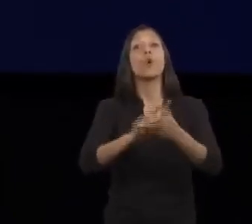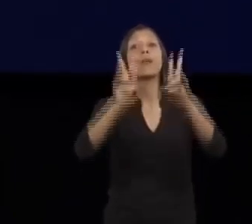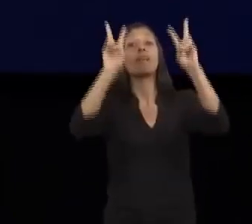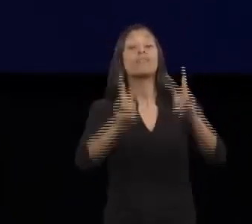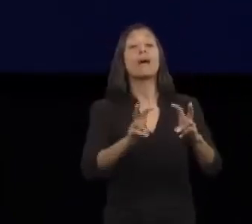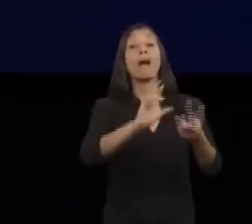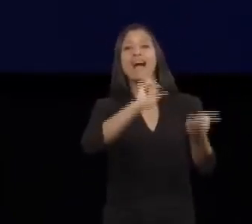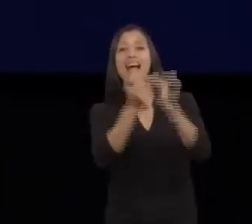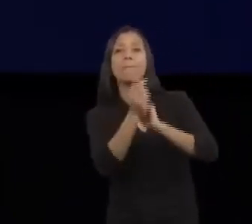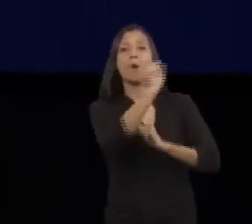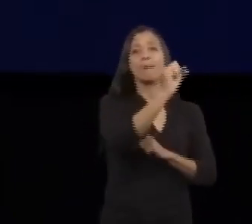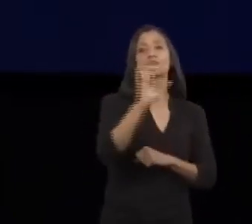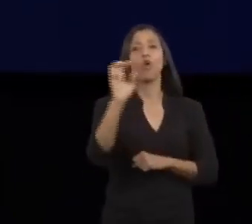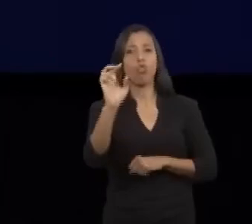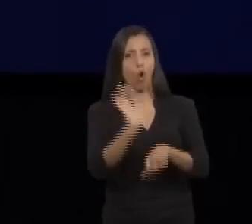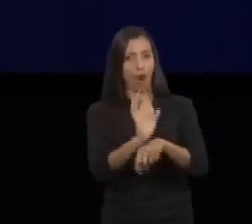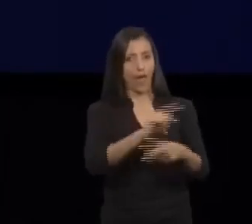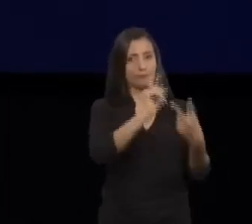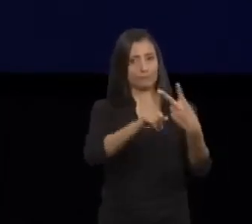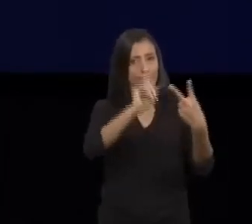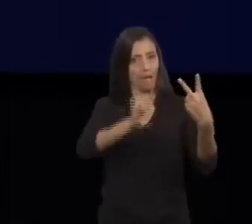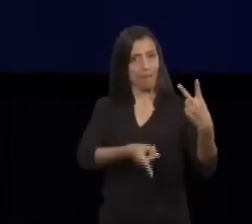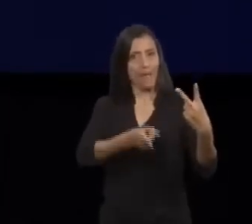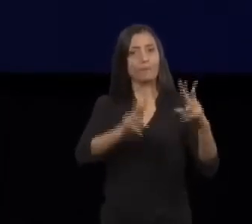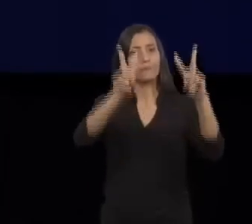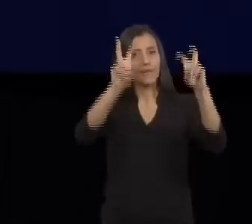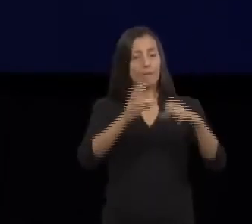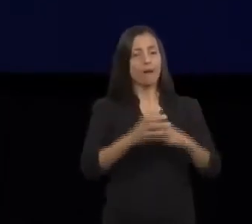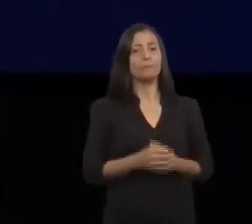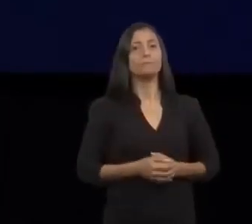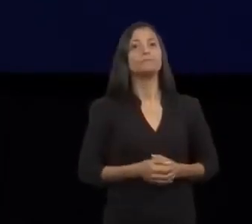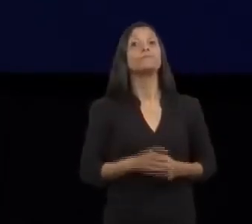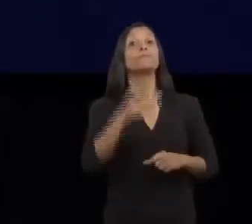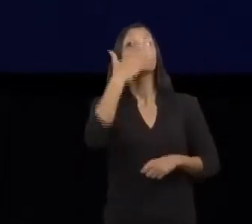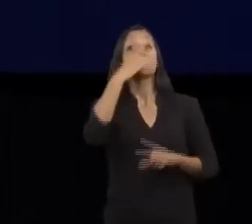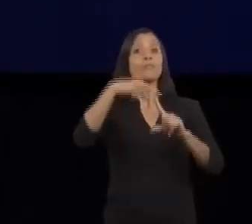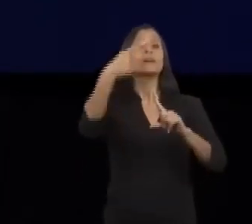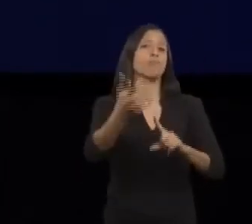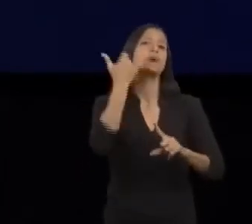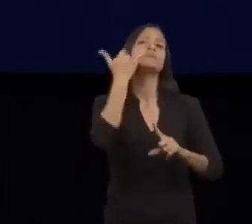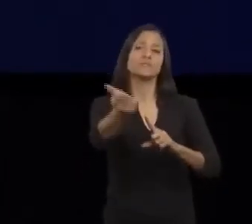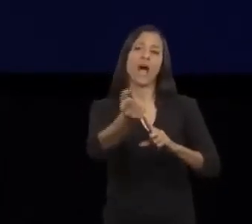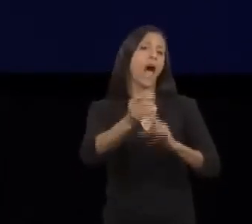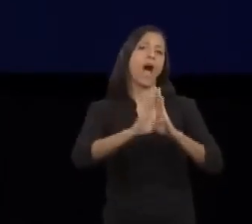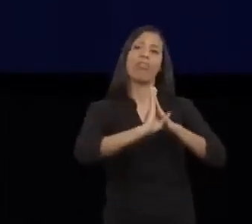Then, we will get to the issue of the interest rate